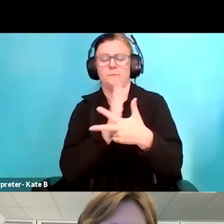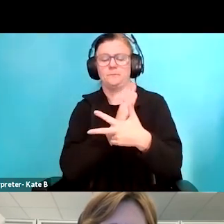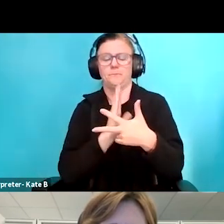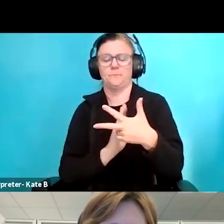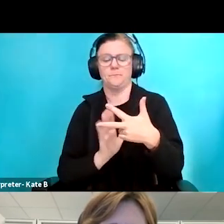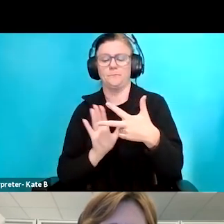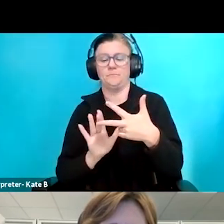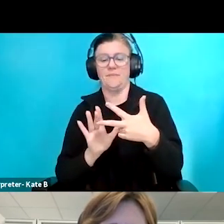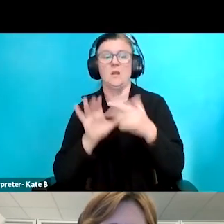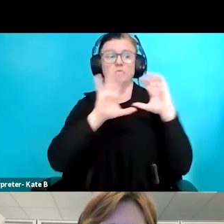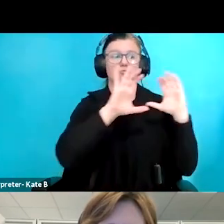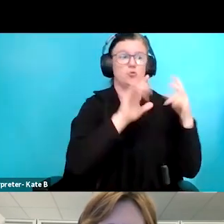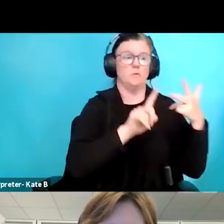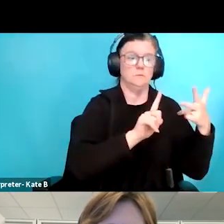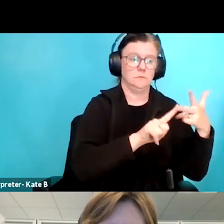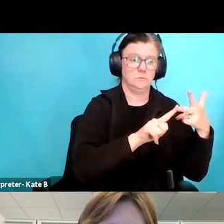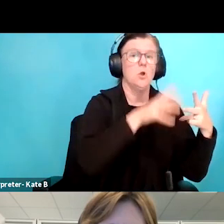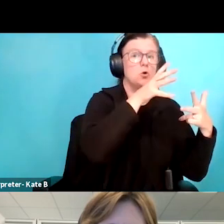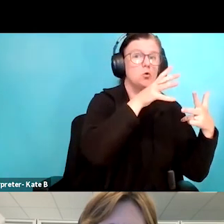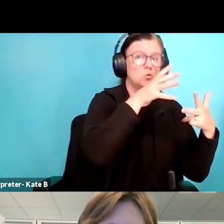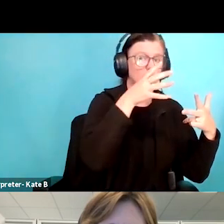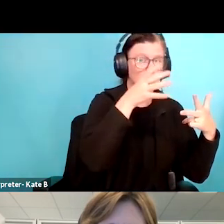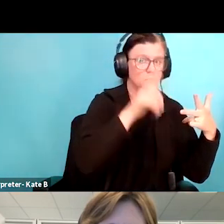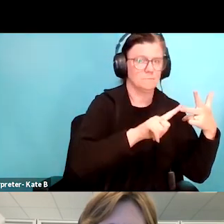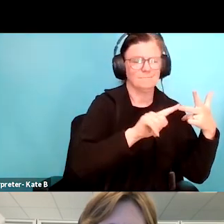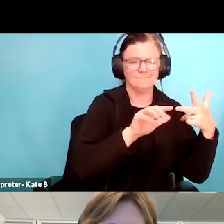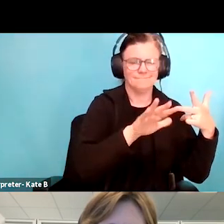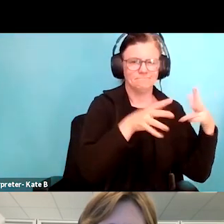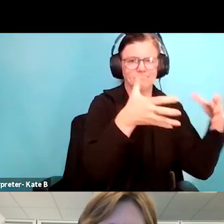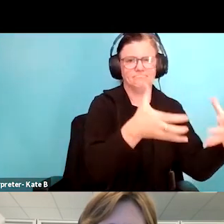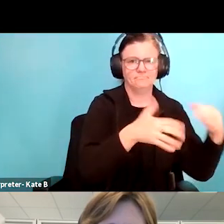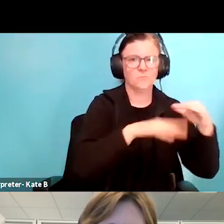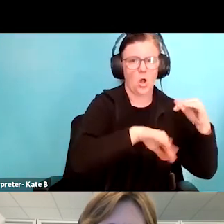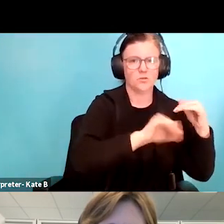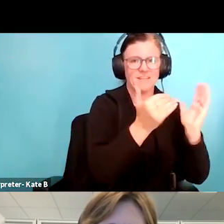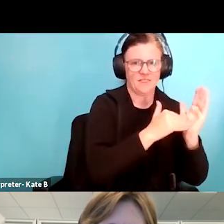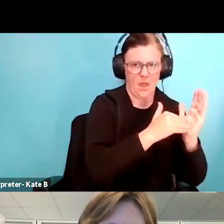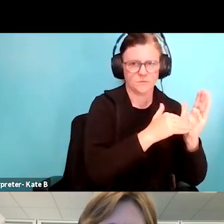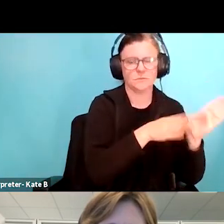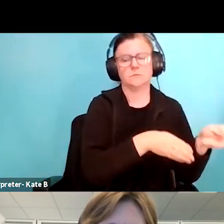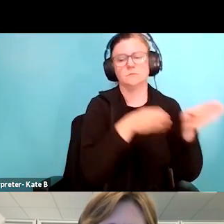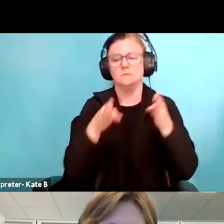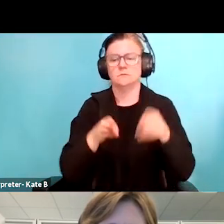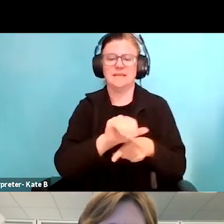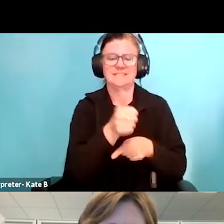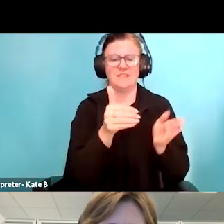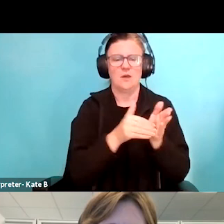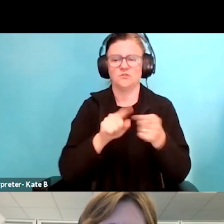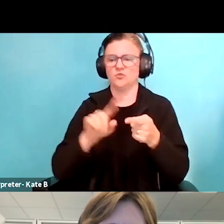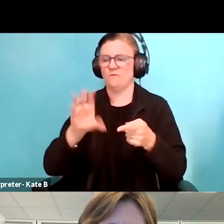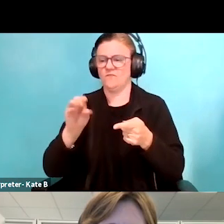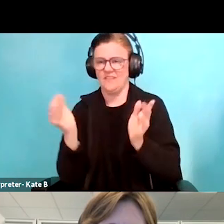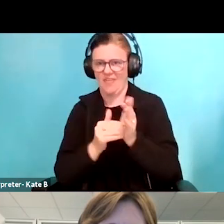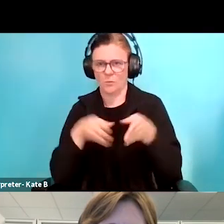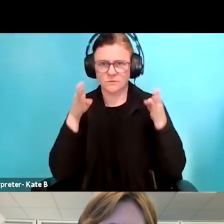those groups particularly between the non-core who don’t have kind of access to,